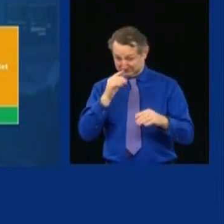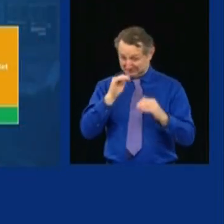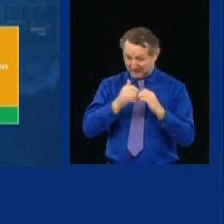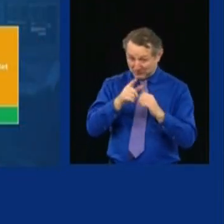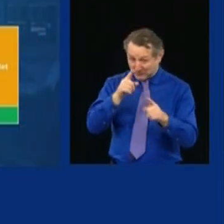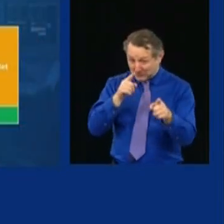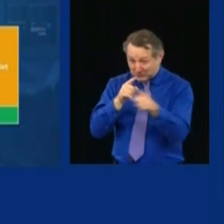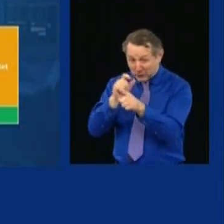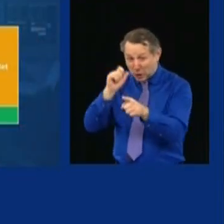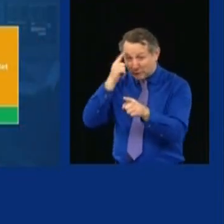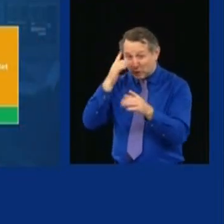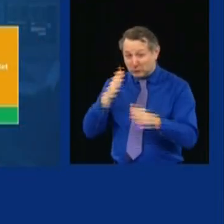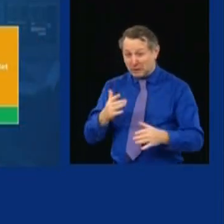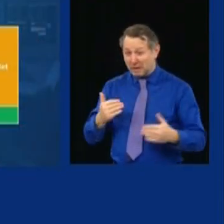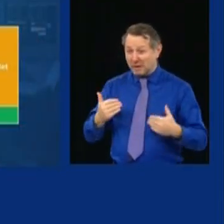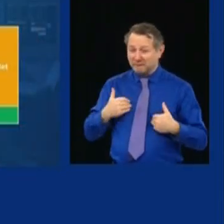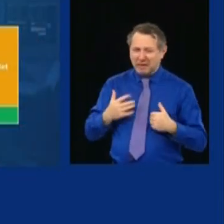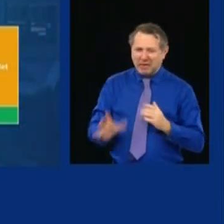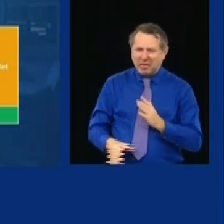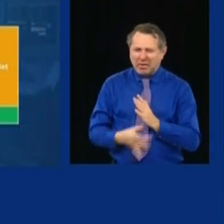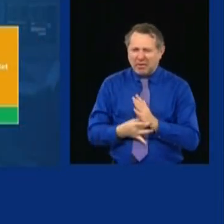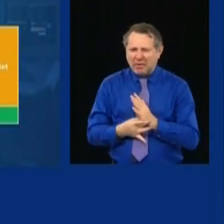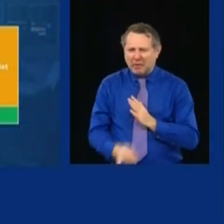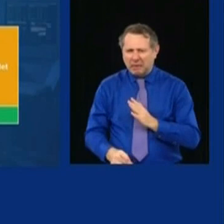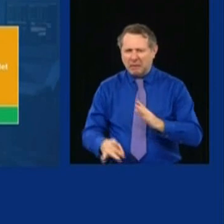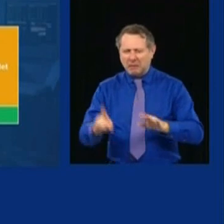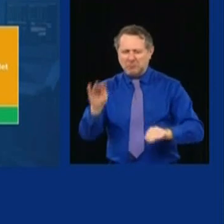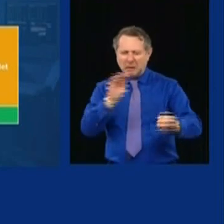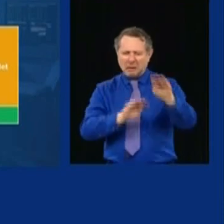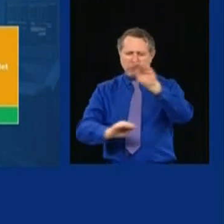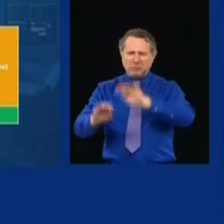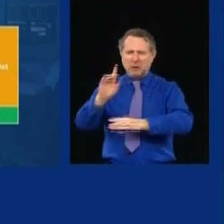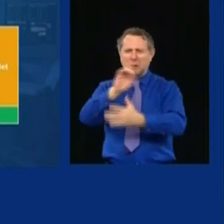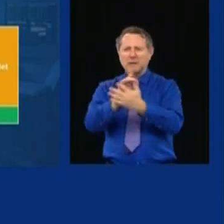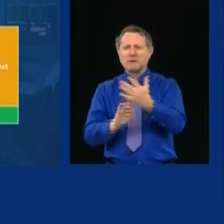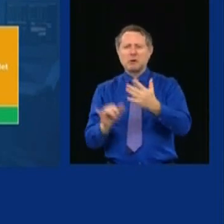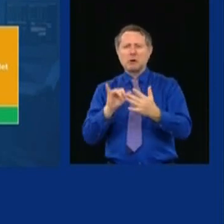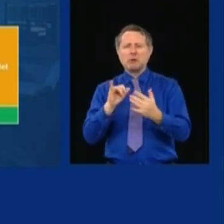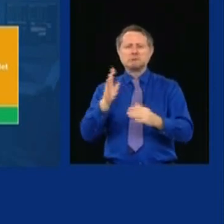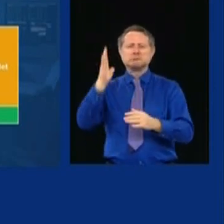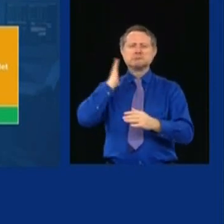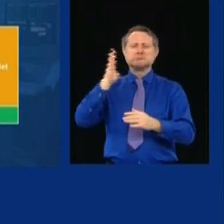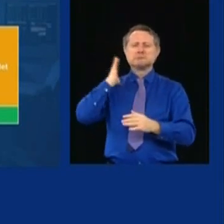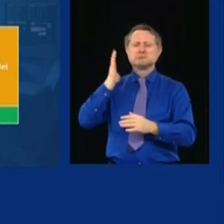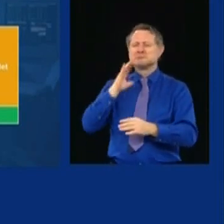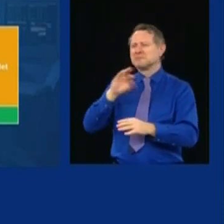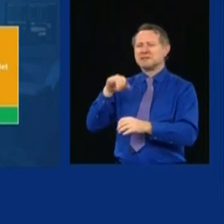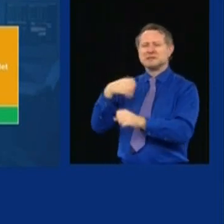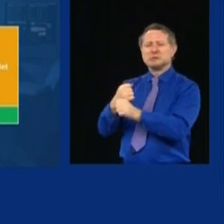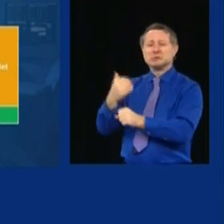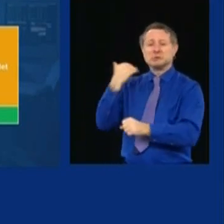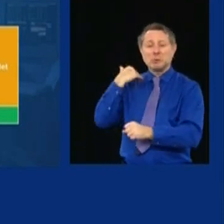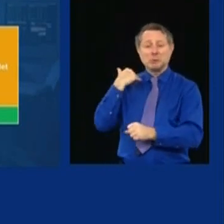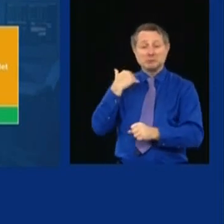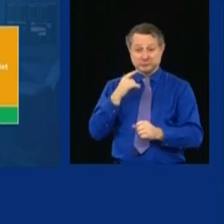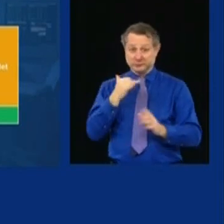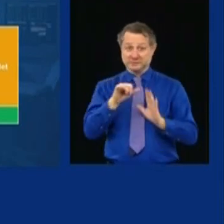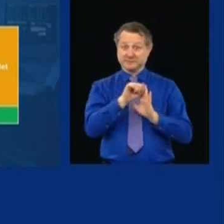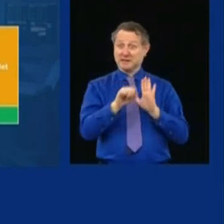HAVE NO IDEA, BUT HOW CAN GOVERNMENT BE EXPECTED TO UNDERSTAND THE DESIGN 50 YEARS AGO.